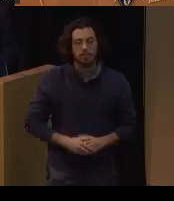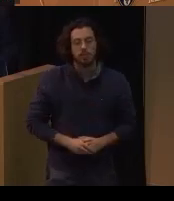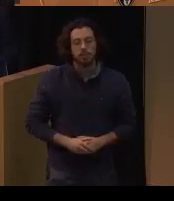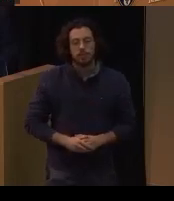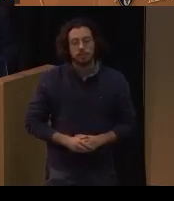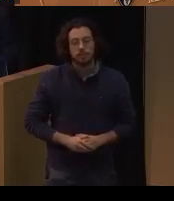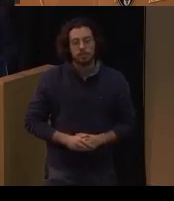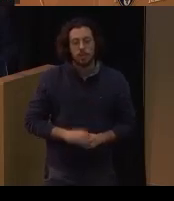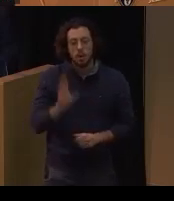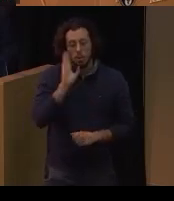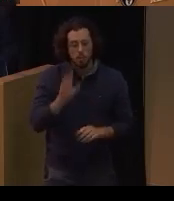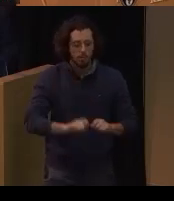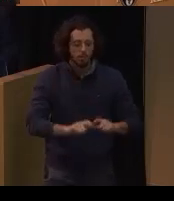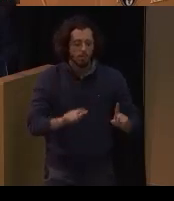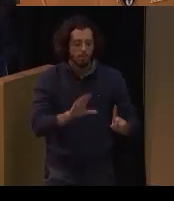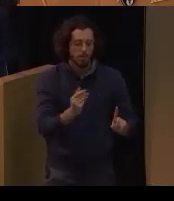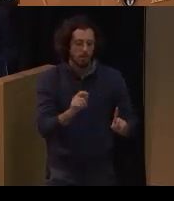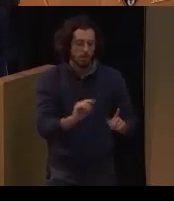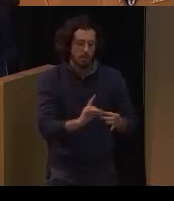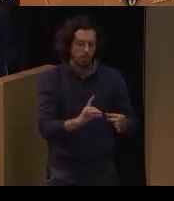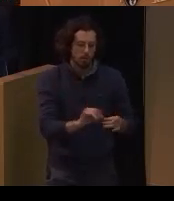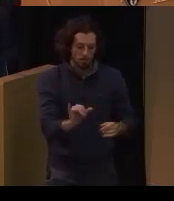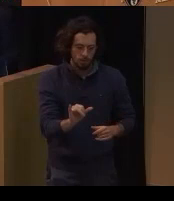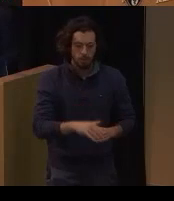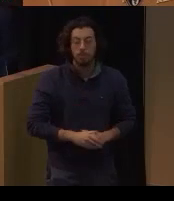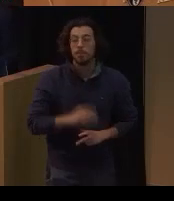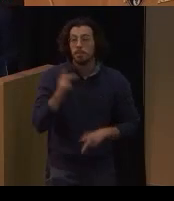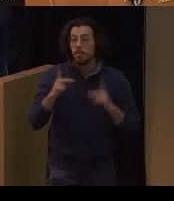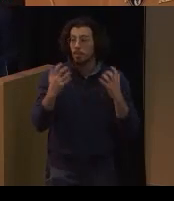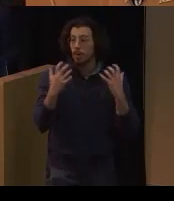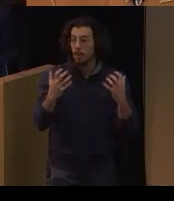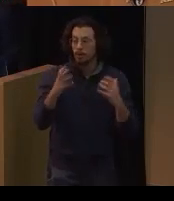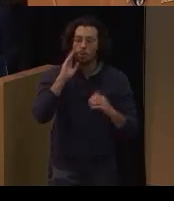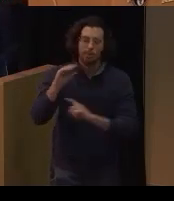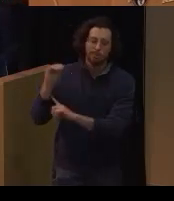it'll come up in the chat as well for people here in the audience there'll be a QR code that'll come